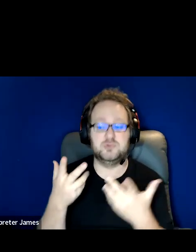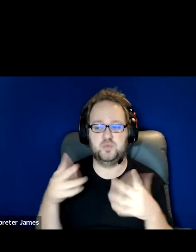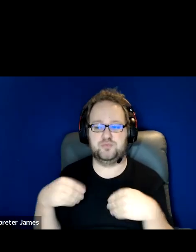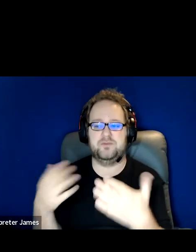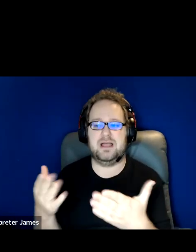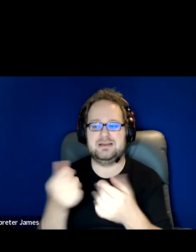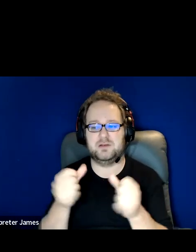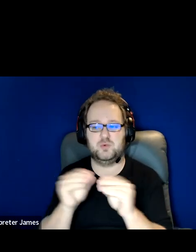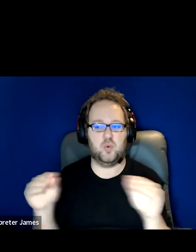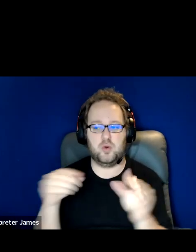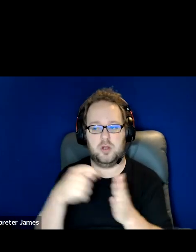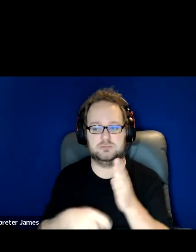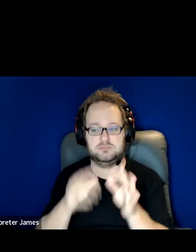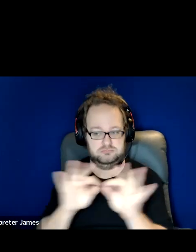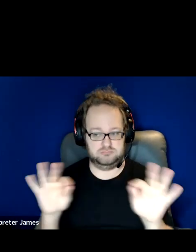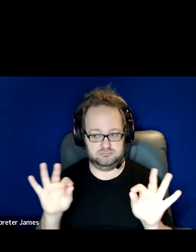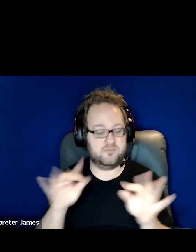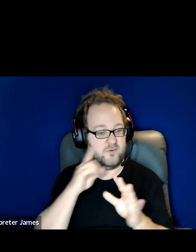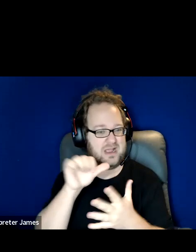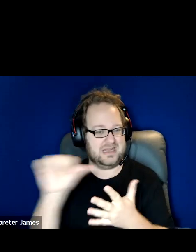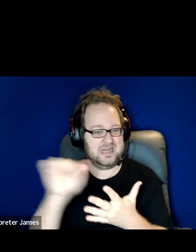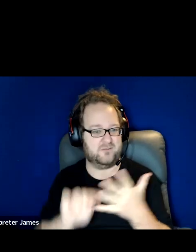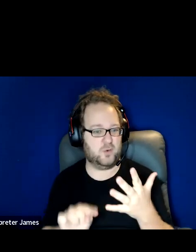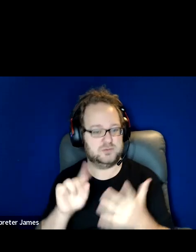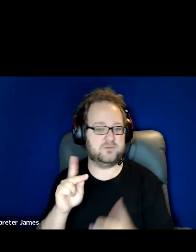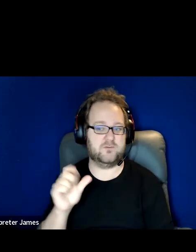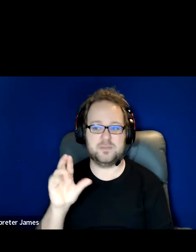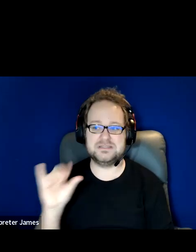these retail pharmacies. Additionally, community event